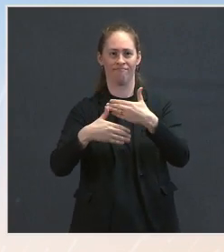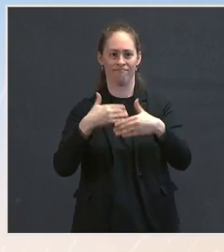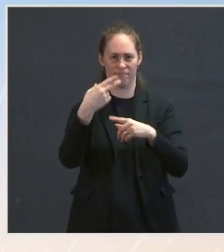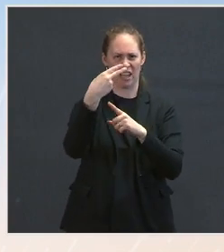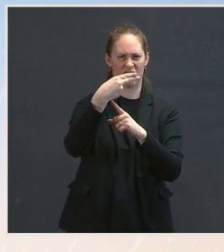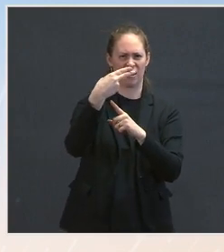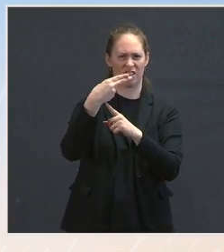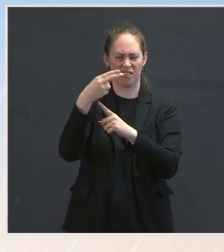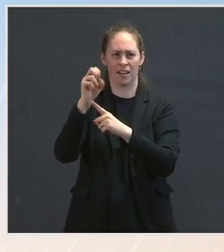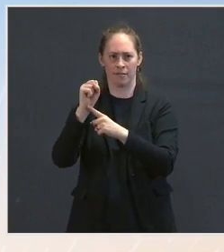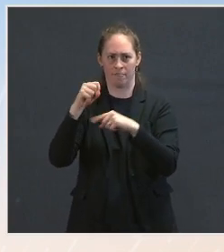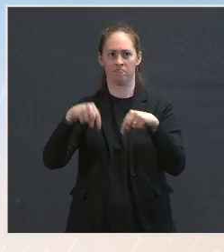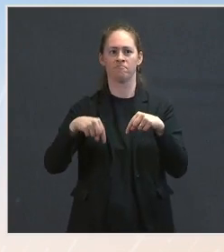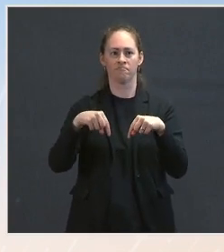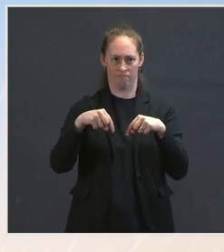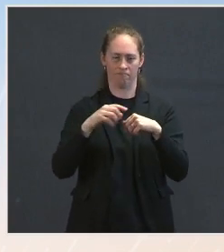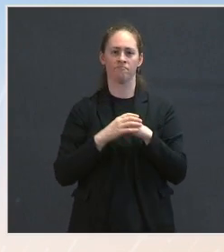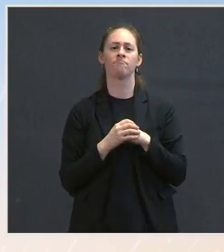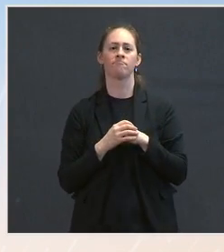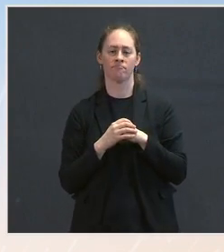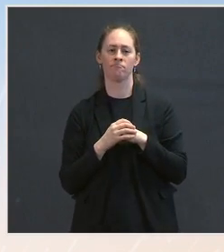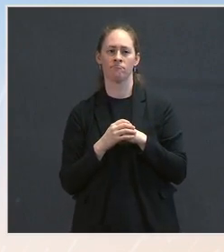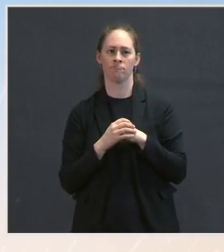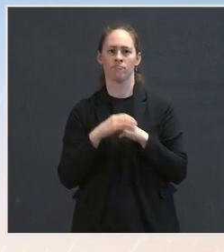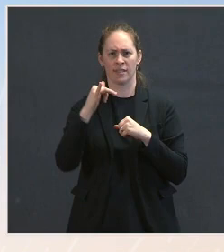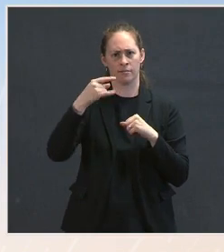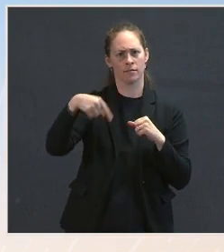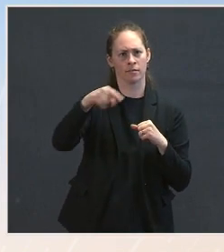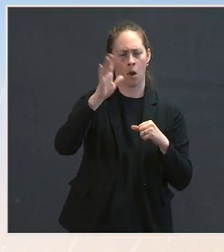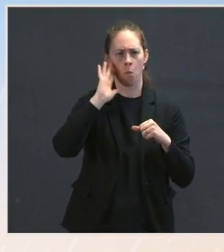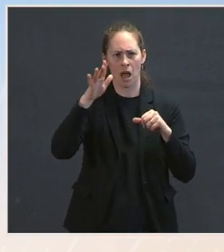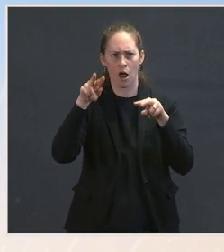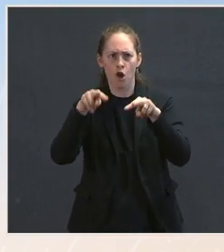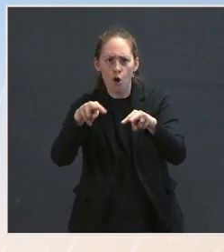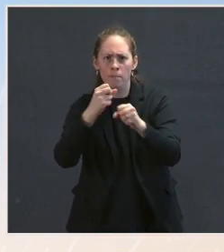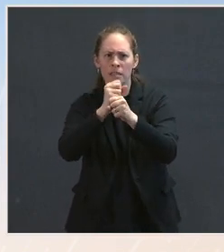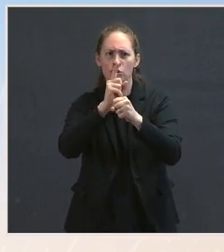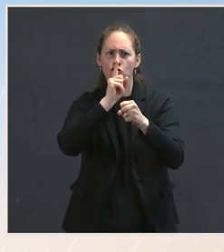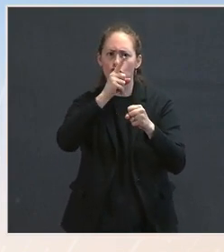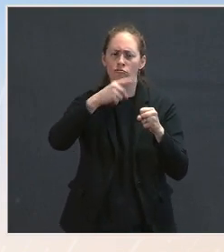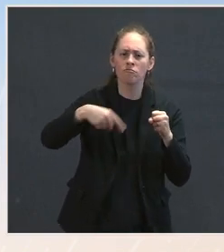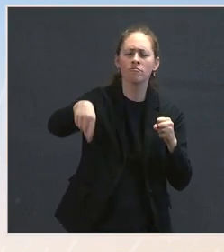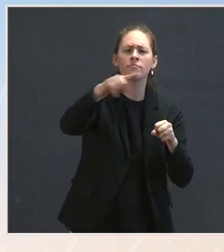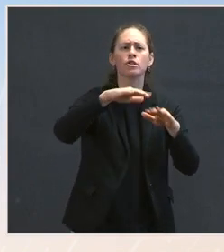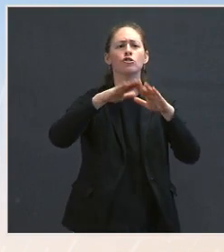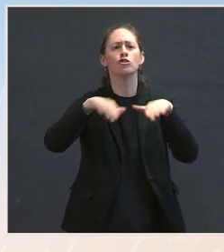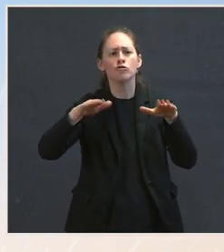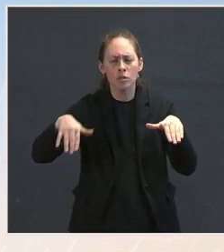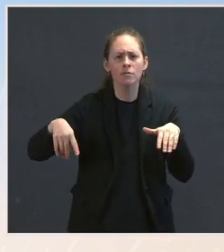to ensure that these children are treated humanely, they are provided with the medical assistance they need,